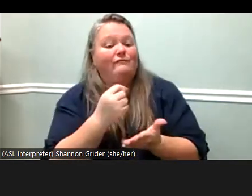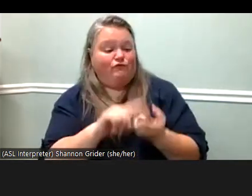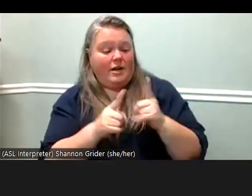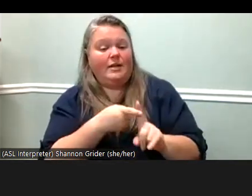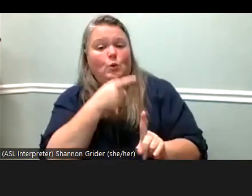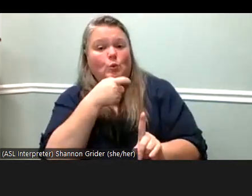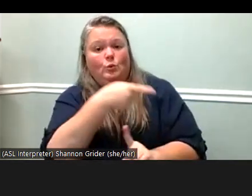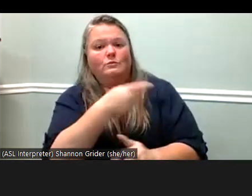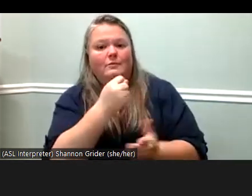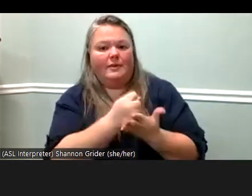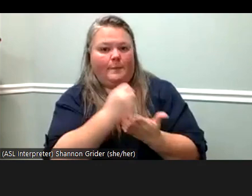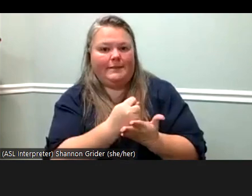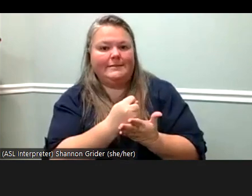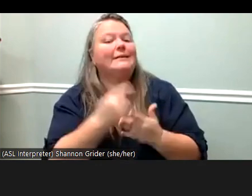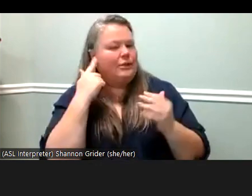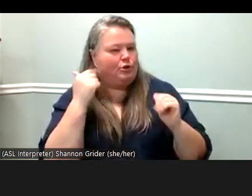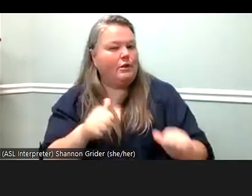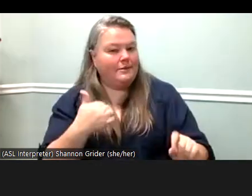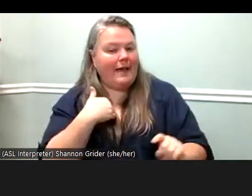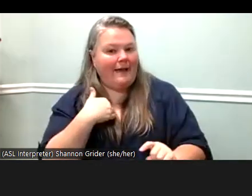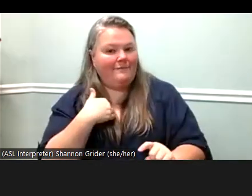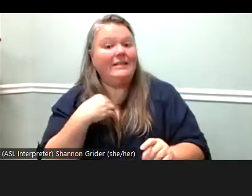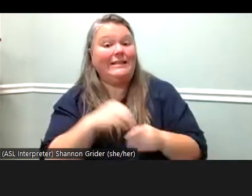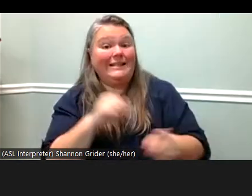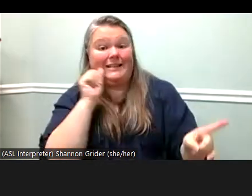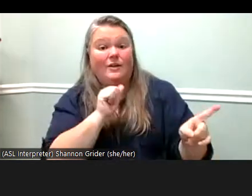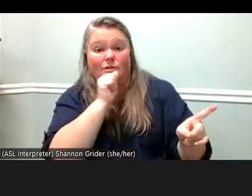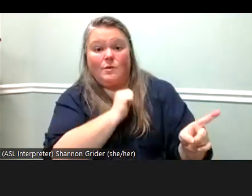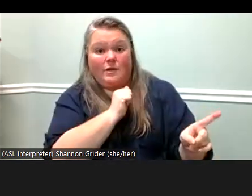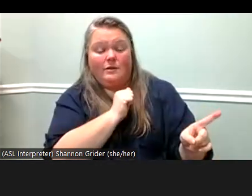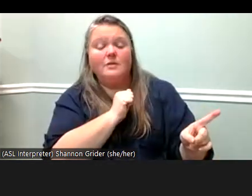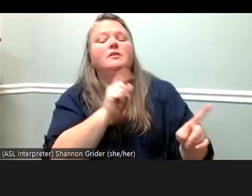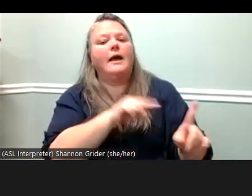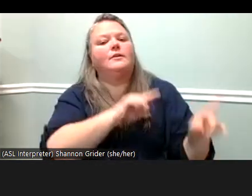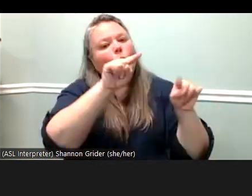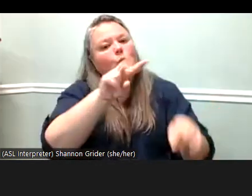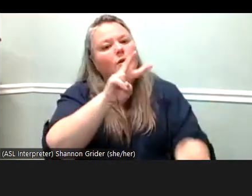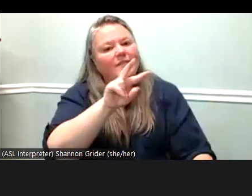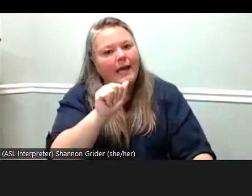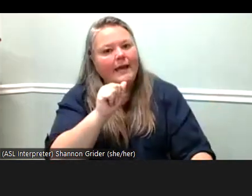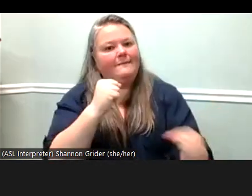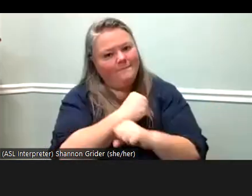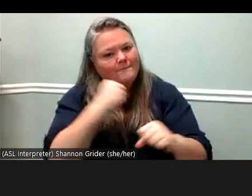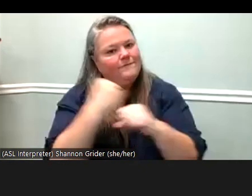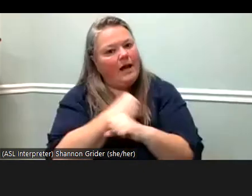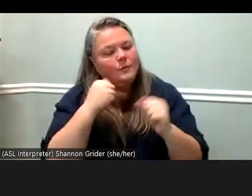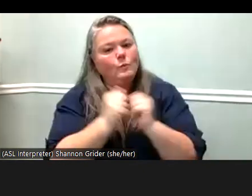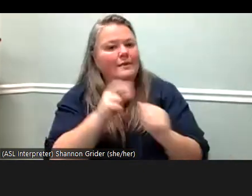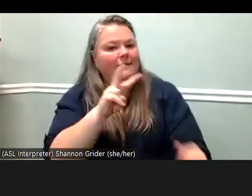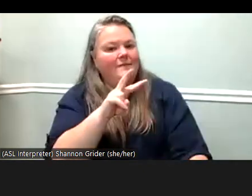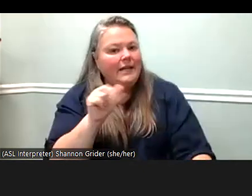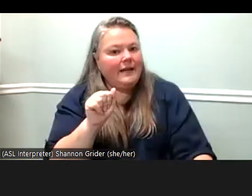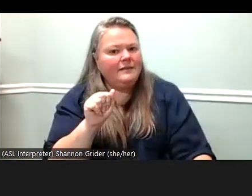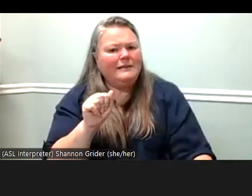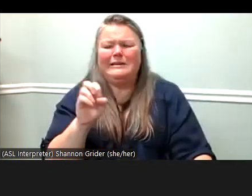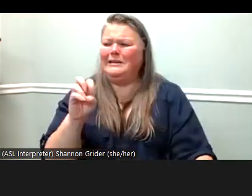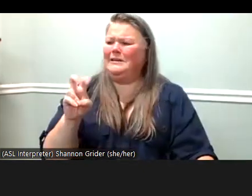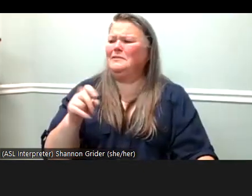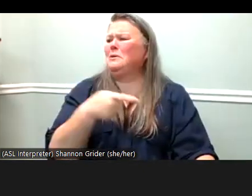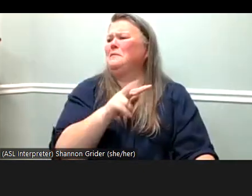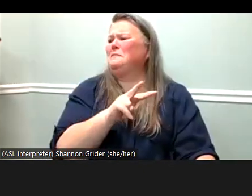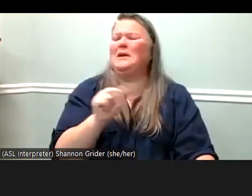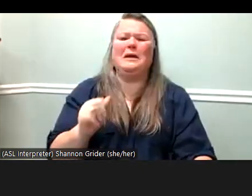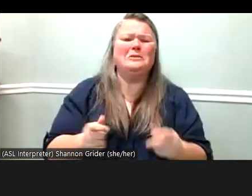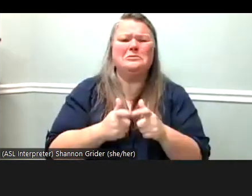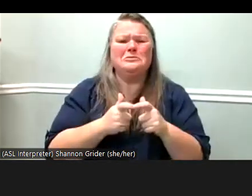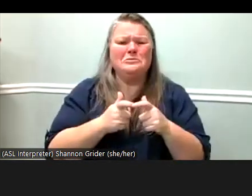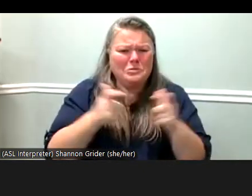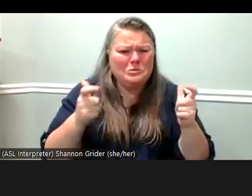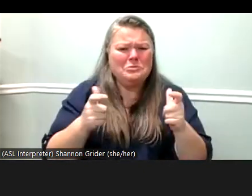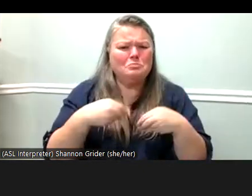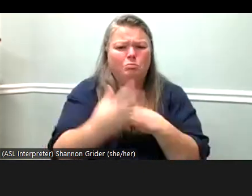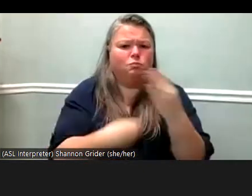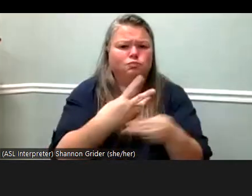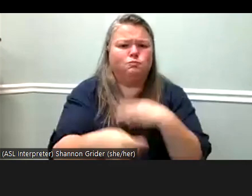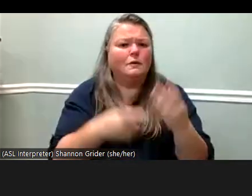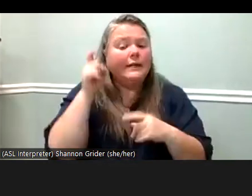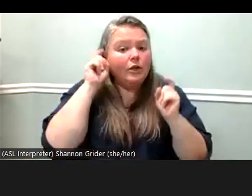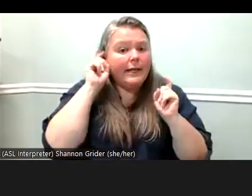I AM DISAPPOINTED TO HEAR THAT IT ALSO HAPPENS IN KENTUCKY, BUT I'M NOT SURPRISED. I THINK THIS IS A NATIONWIDE ISSUE. I HAVE A FRIEND WHO IS